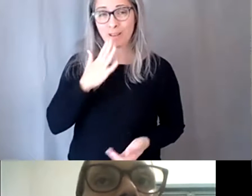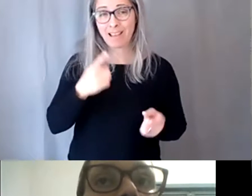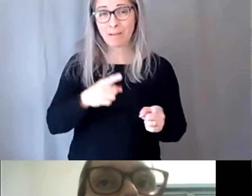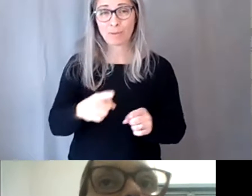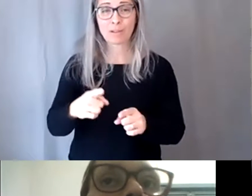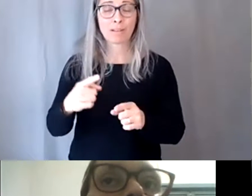we are